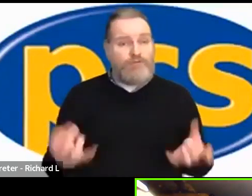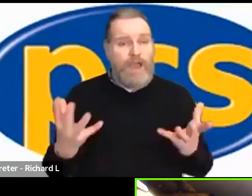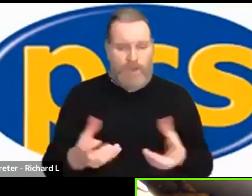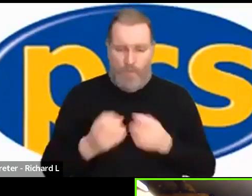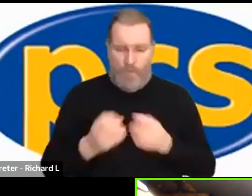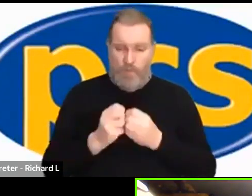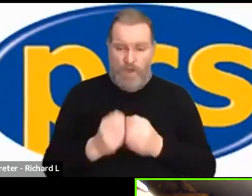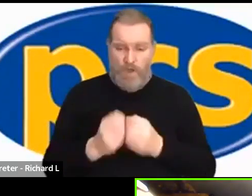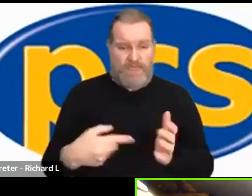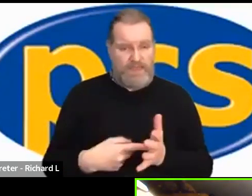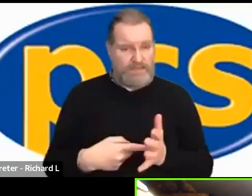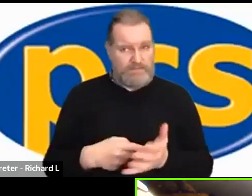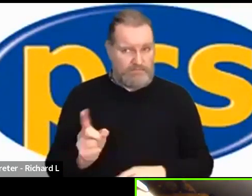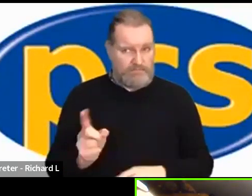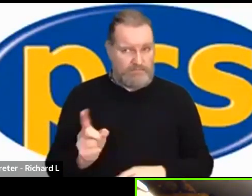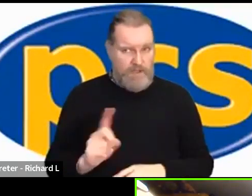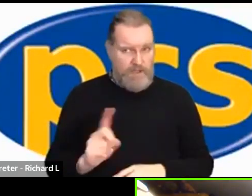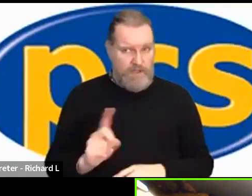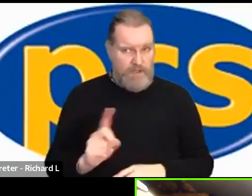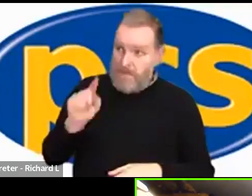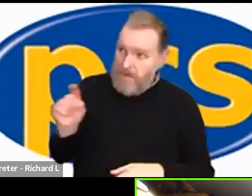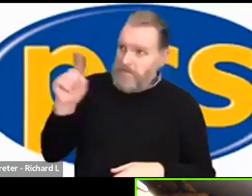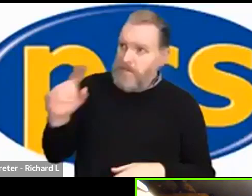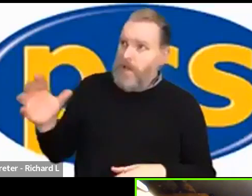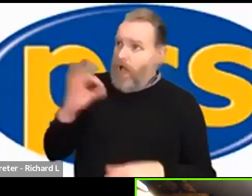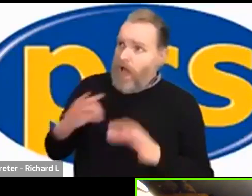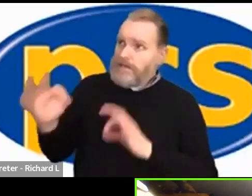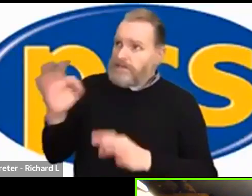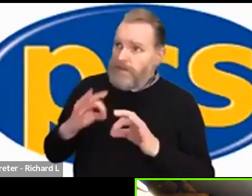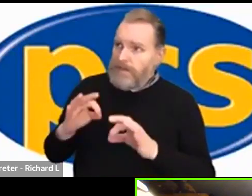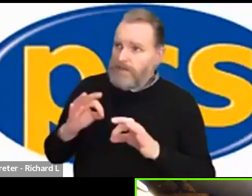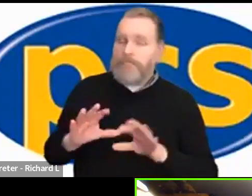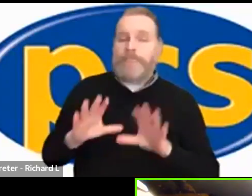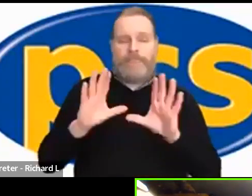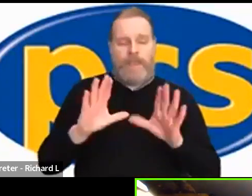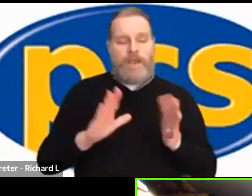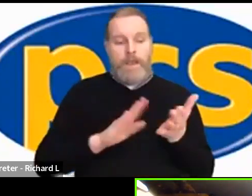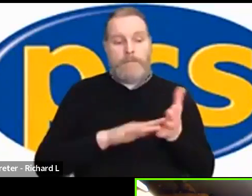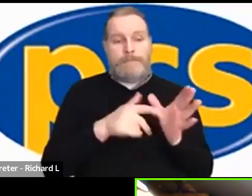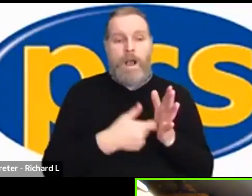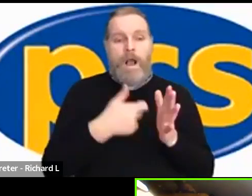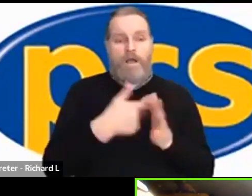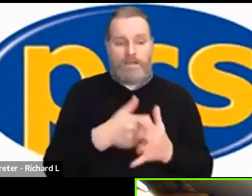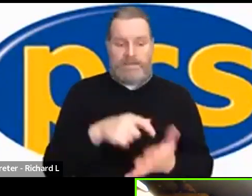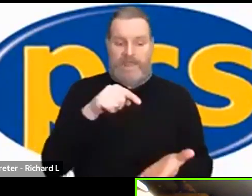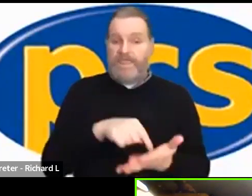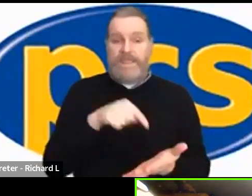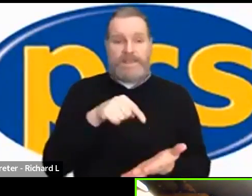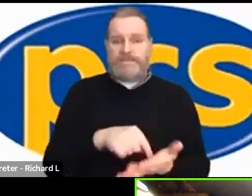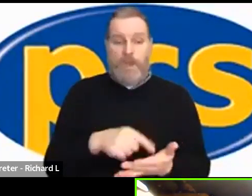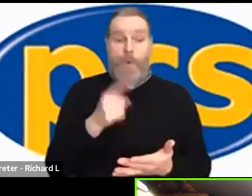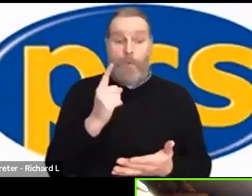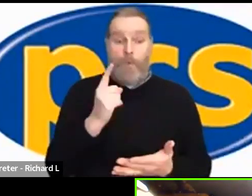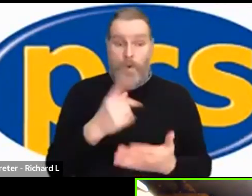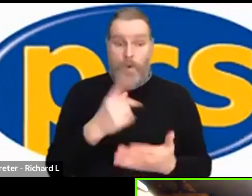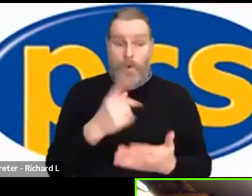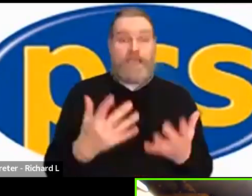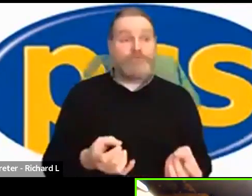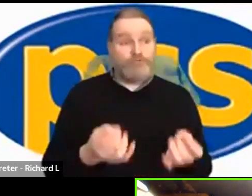achieve and these will be the questions that I've been asked these will be the questions that I've been asked at work. So I think, obviously, I think obviously Marx exposed rx explains some explains some detail. This isn't